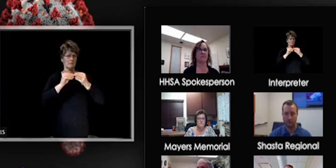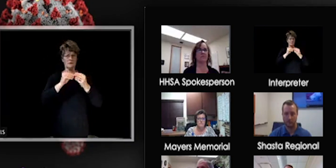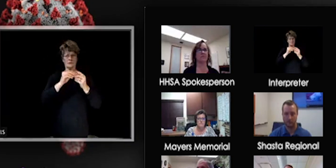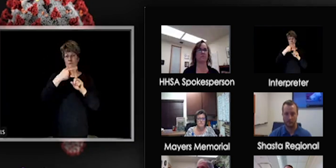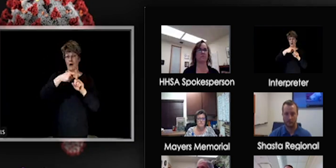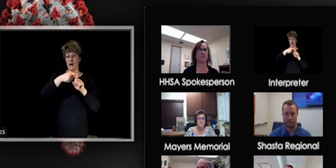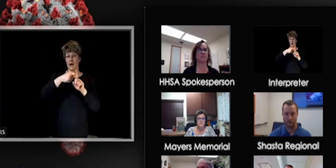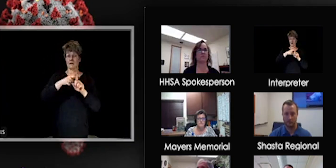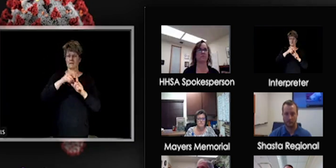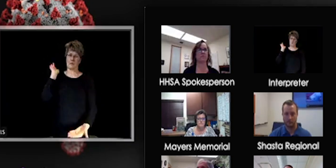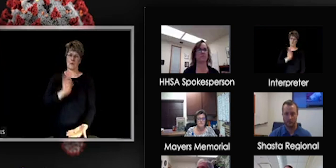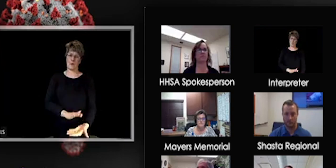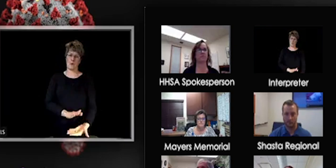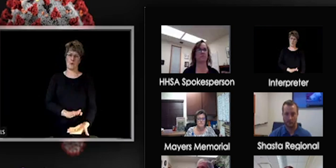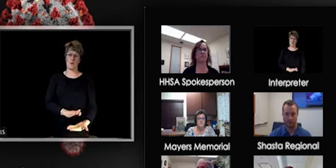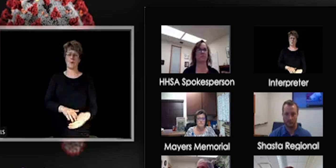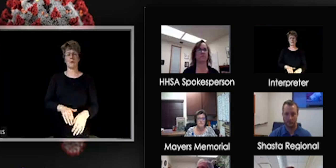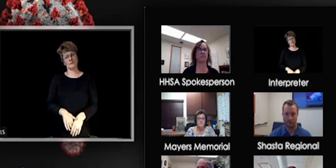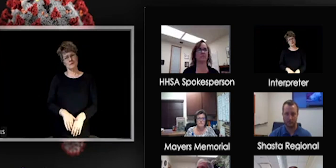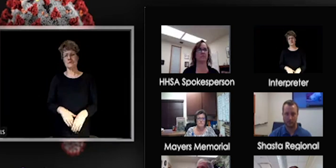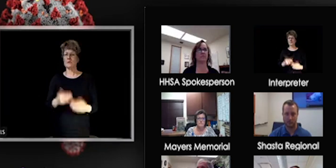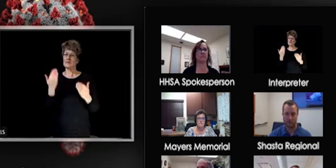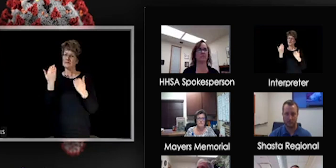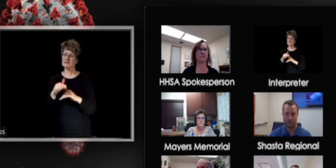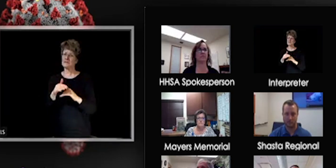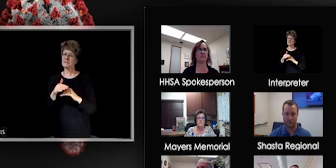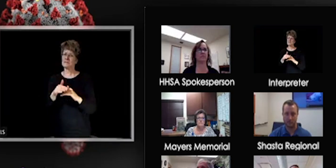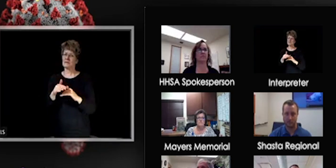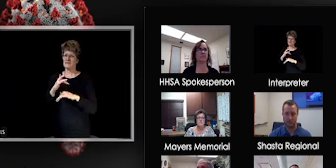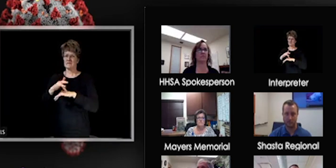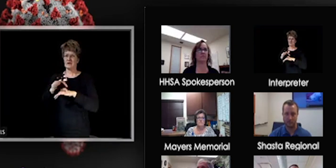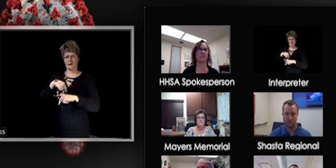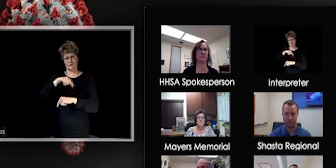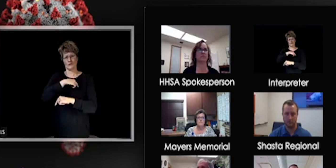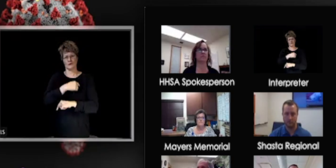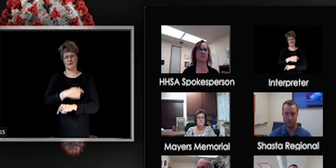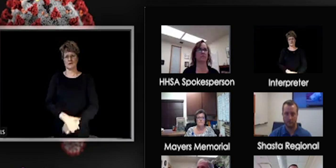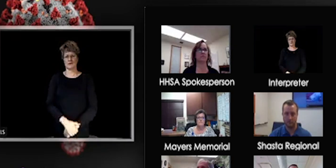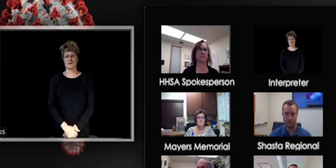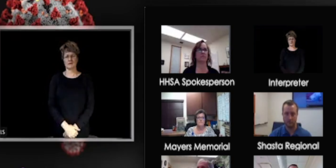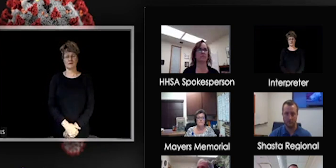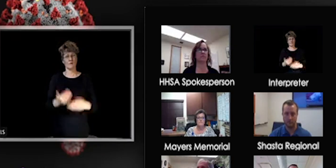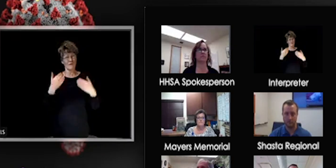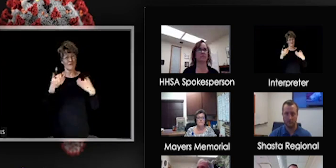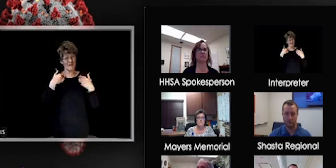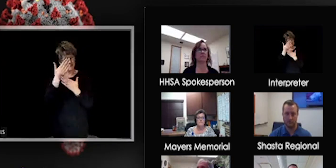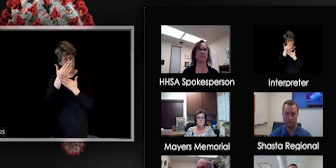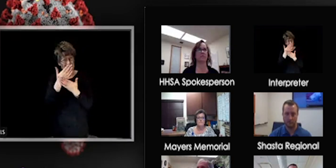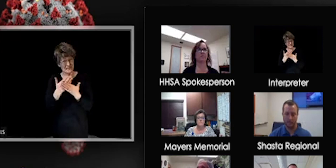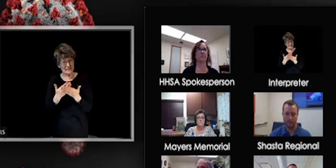There has been some, on a one-on-one individual patient by patient basis where it can come